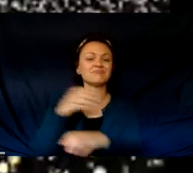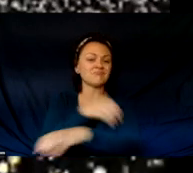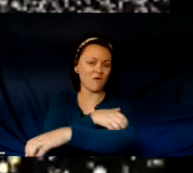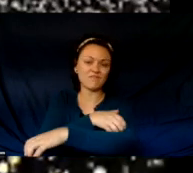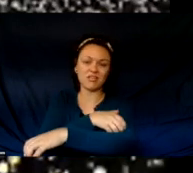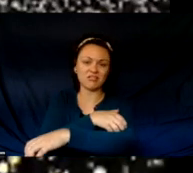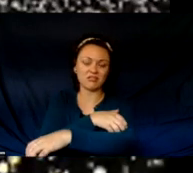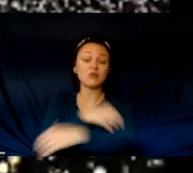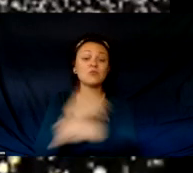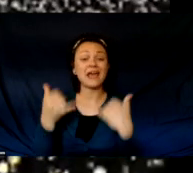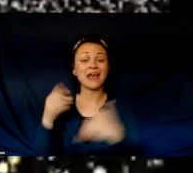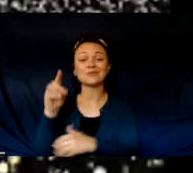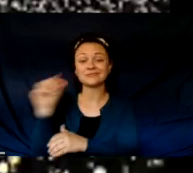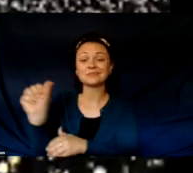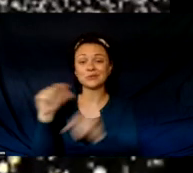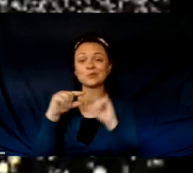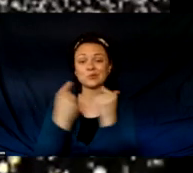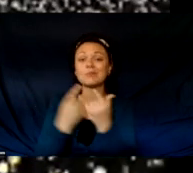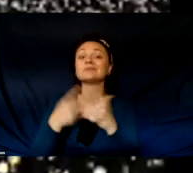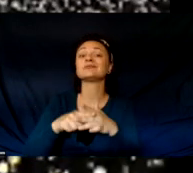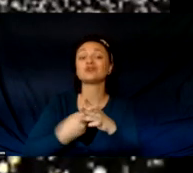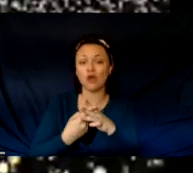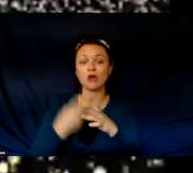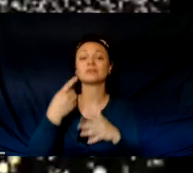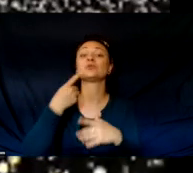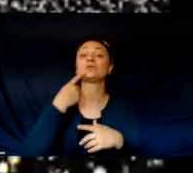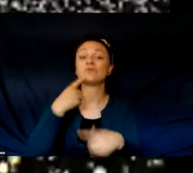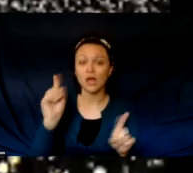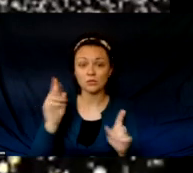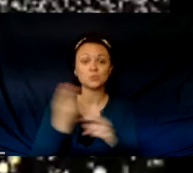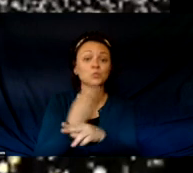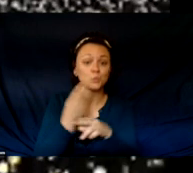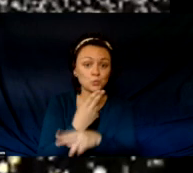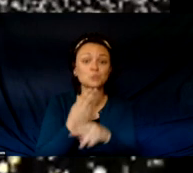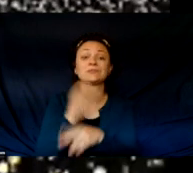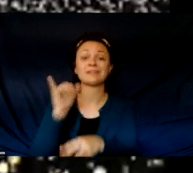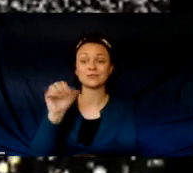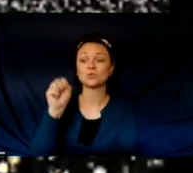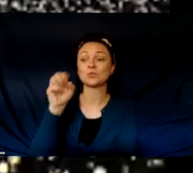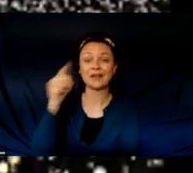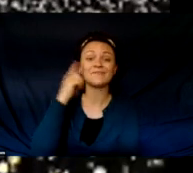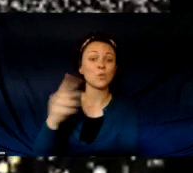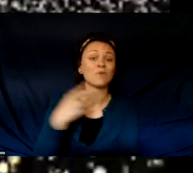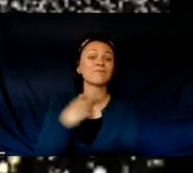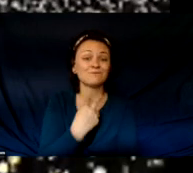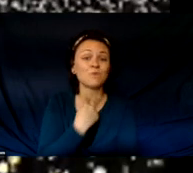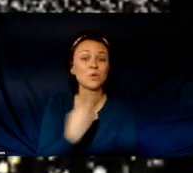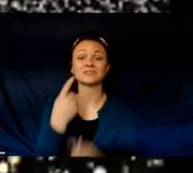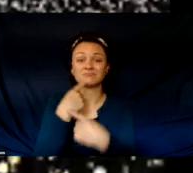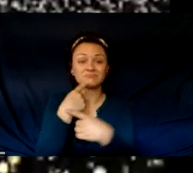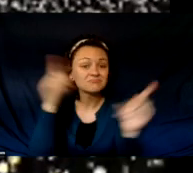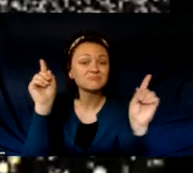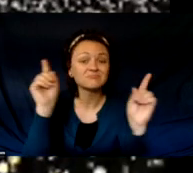are utilizing social media as a platform for voice. So if your project is looking for